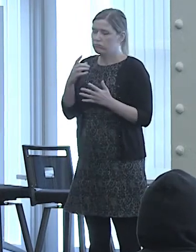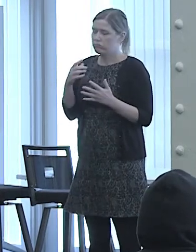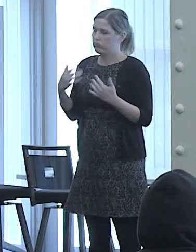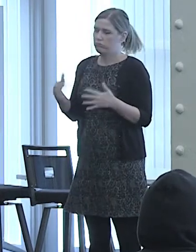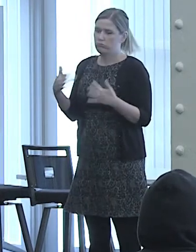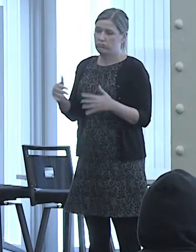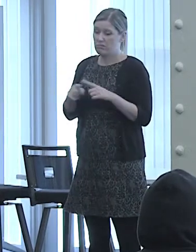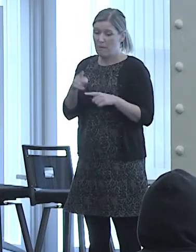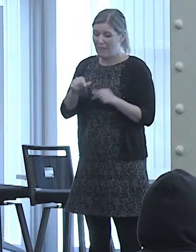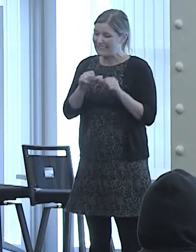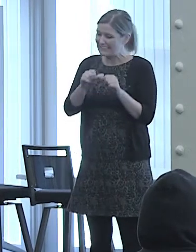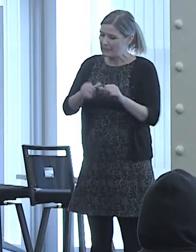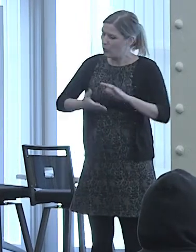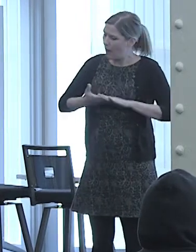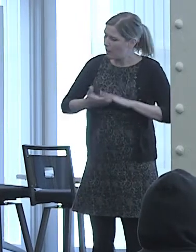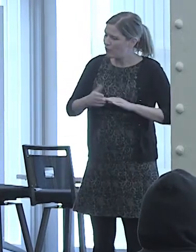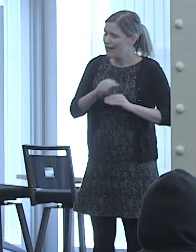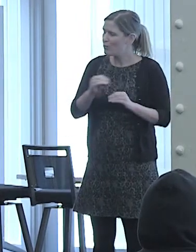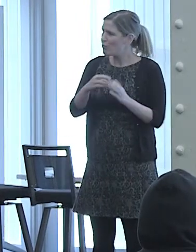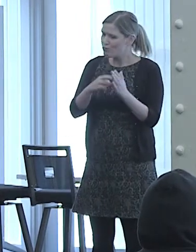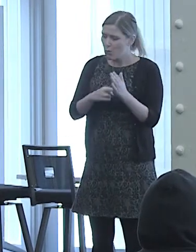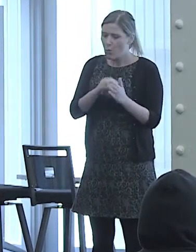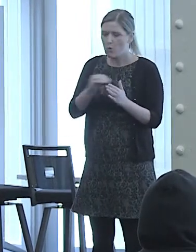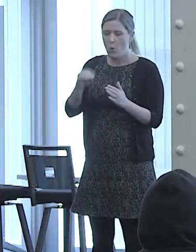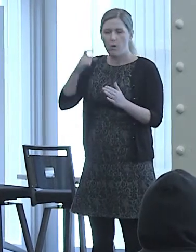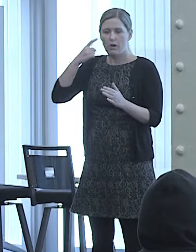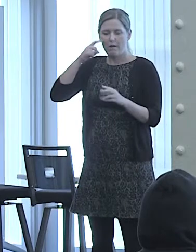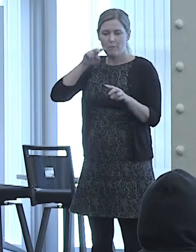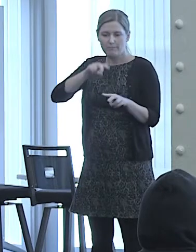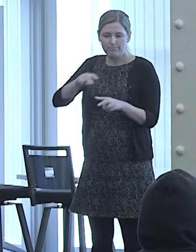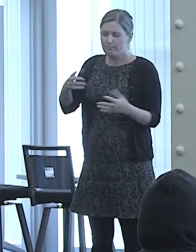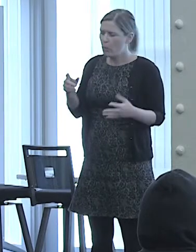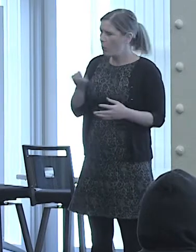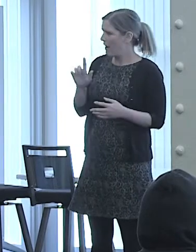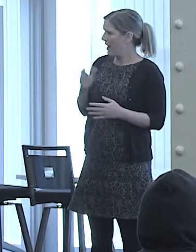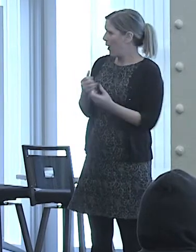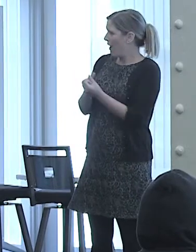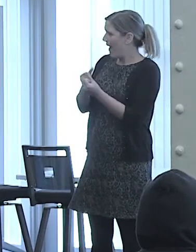The continue to operate with no restrictions. Where is our advocacy on this?